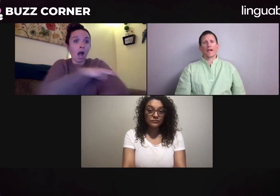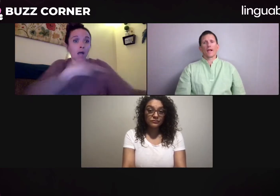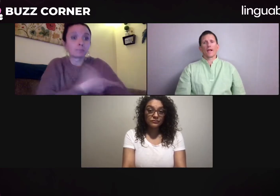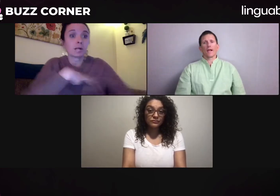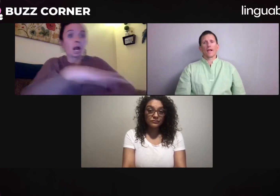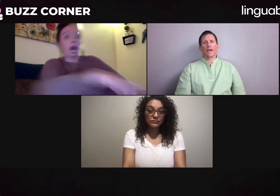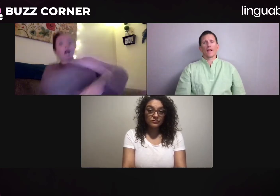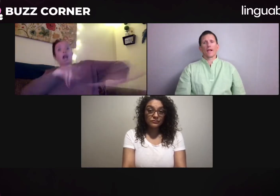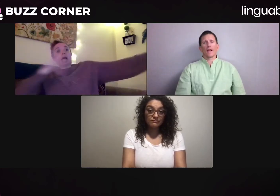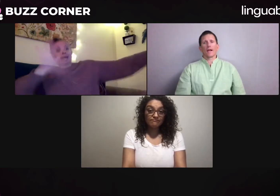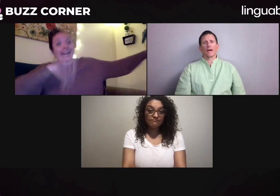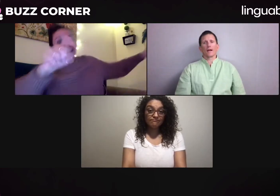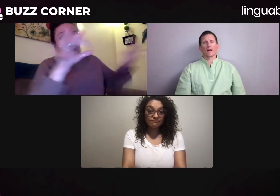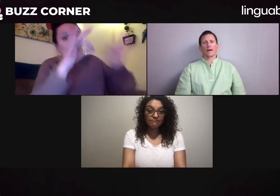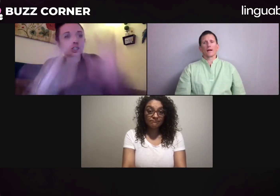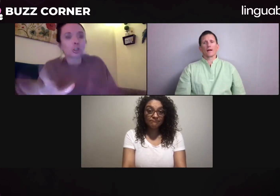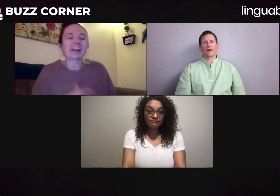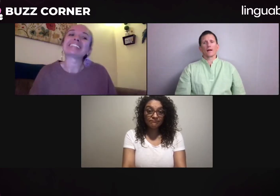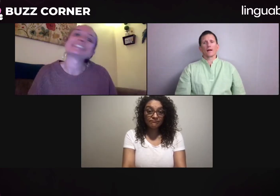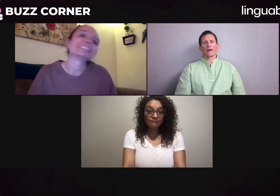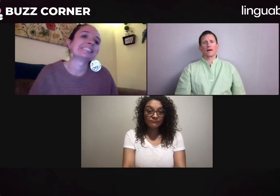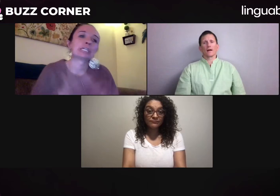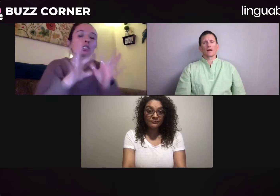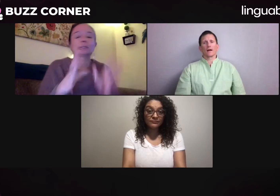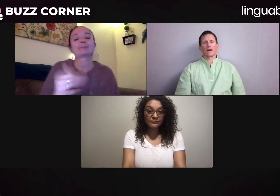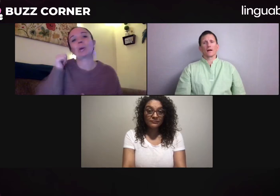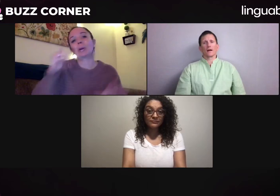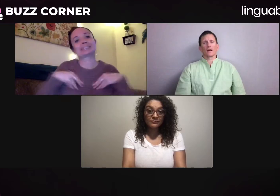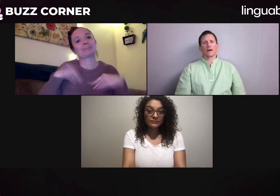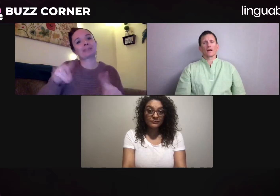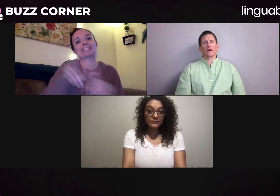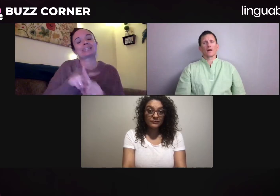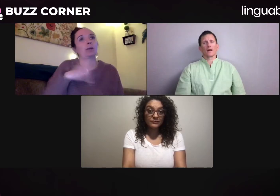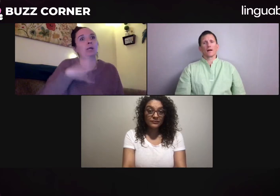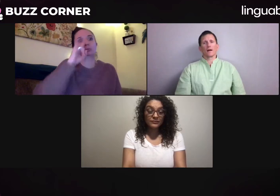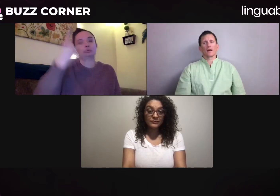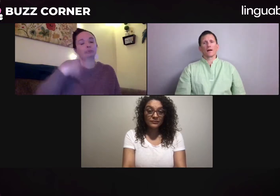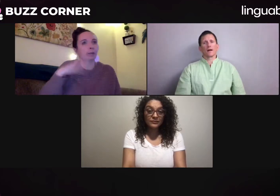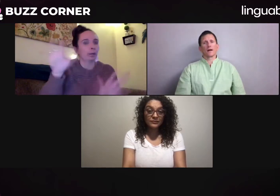and attention that comes from the broader public for those large events is different because